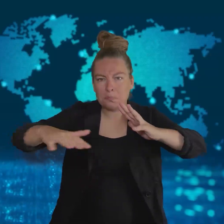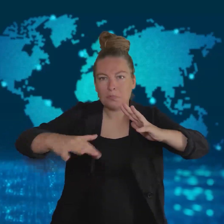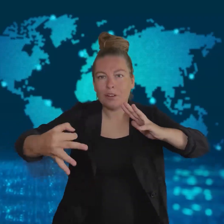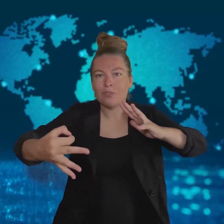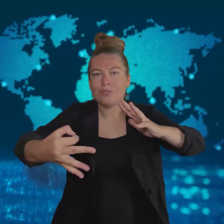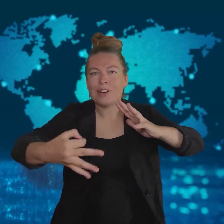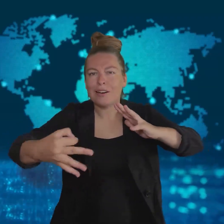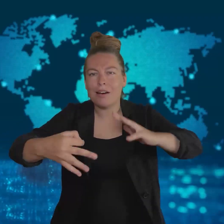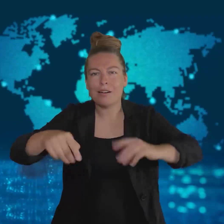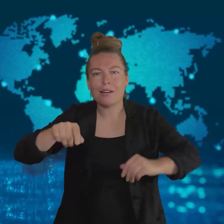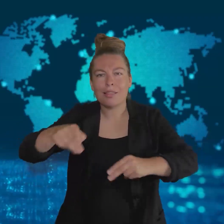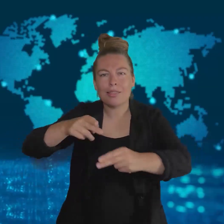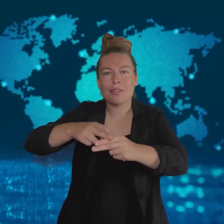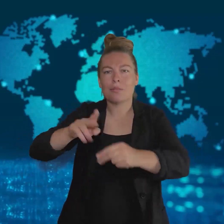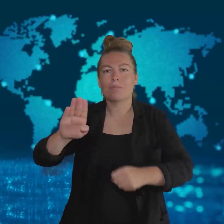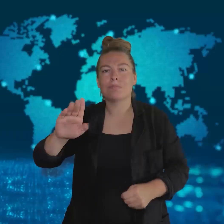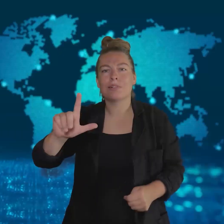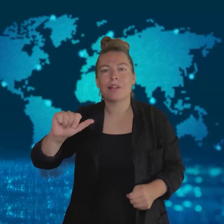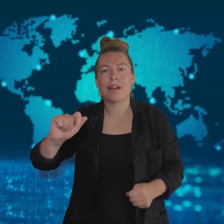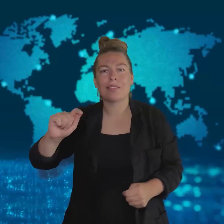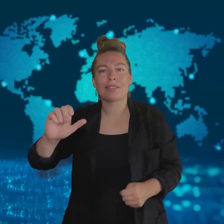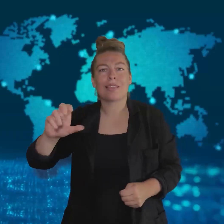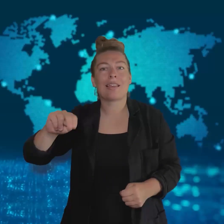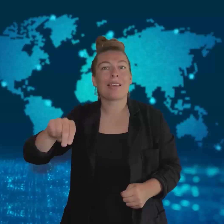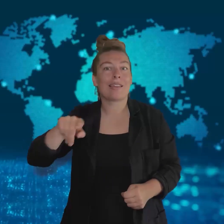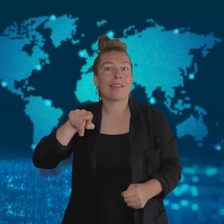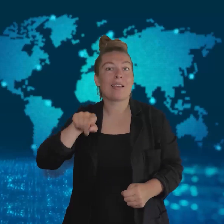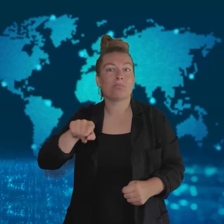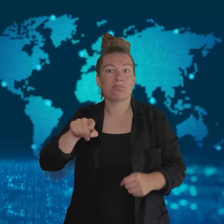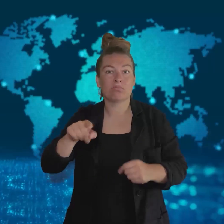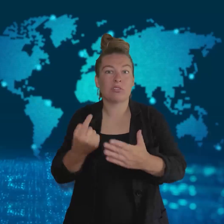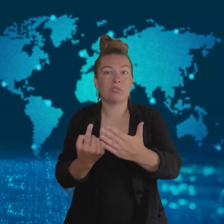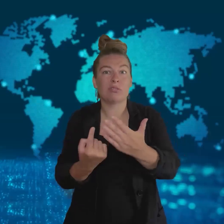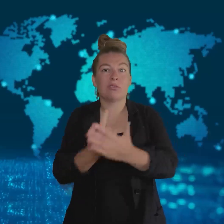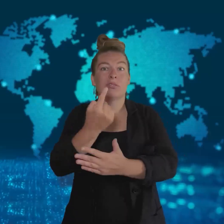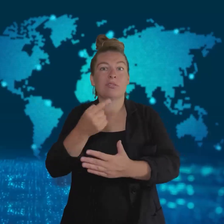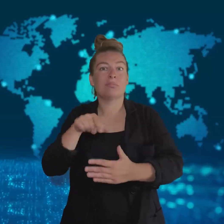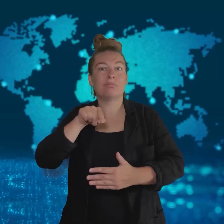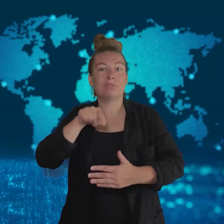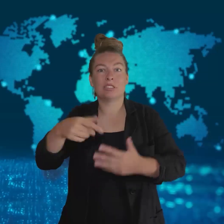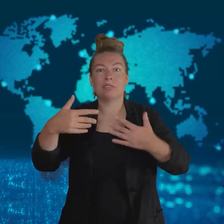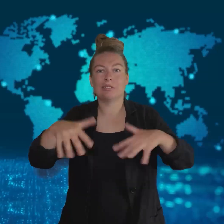When a glacier collapsed.